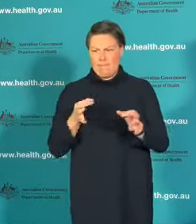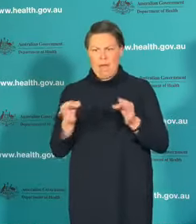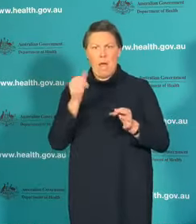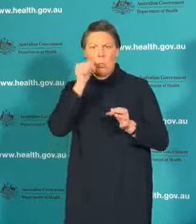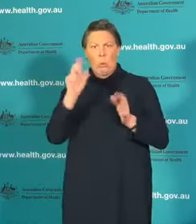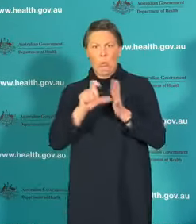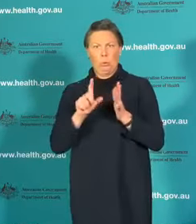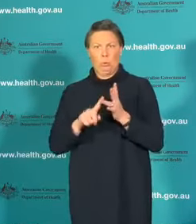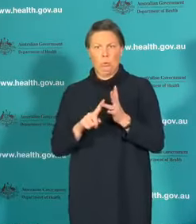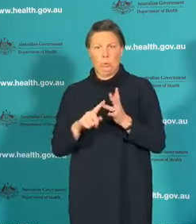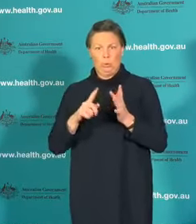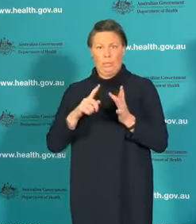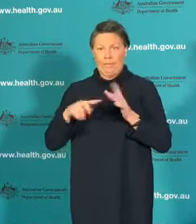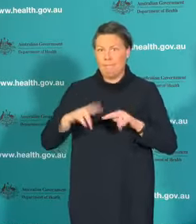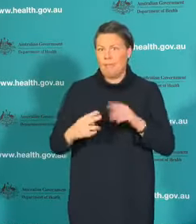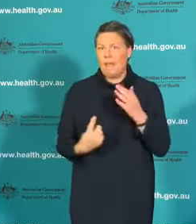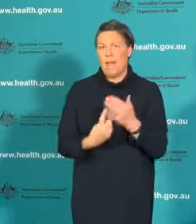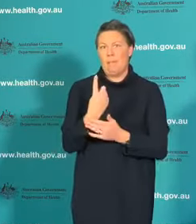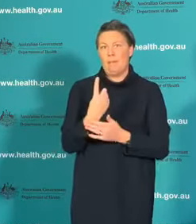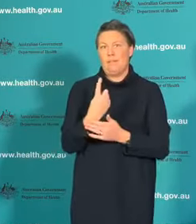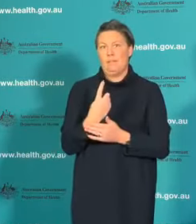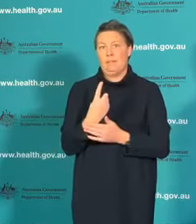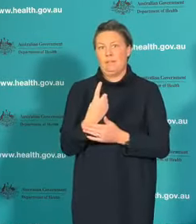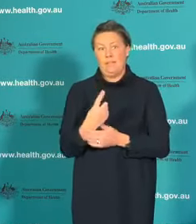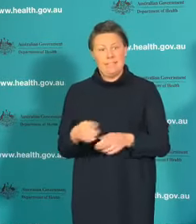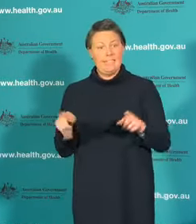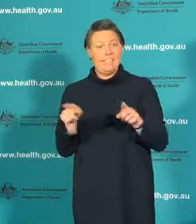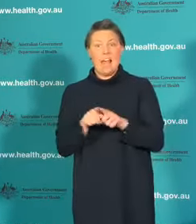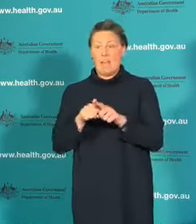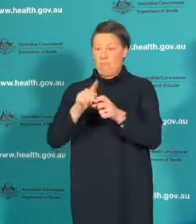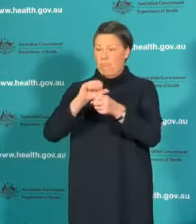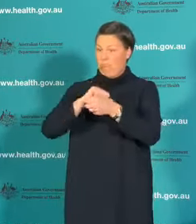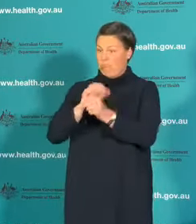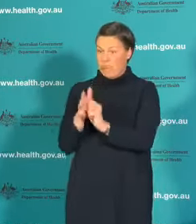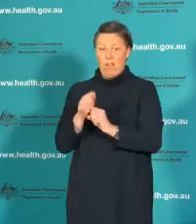facilities had as a basis for when COVID-19 first